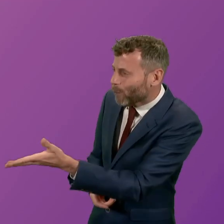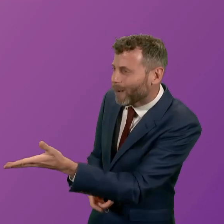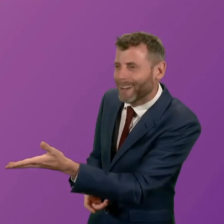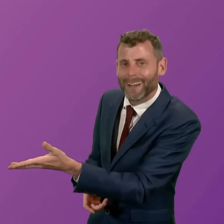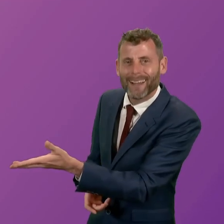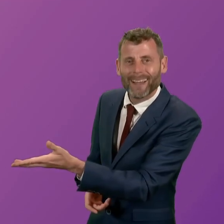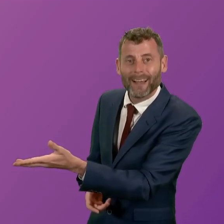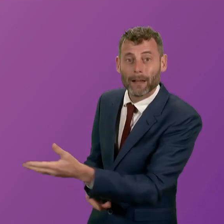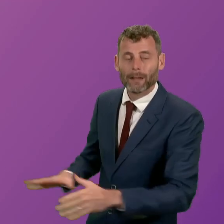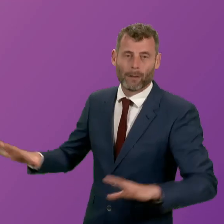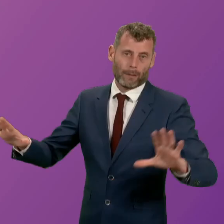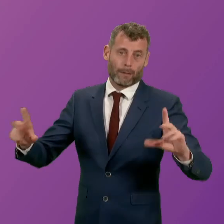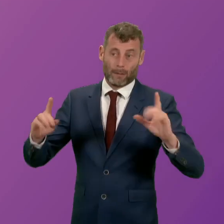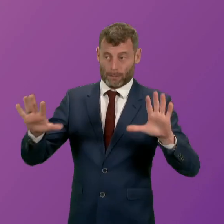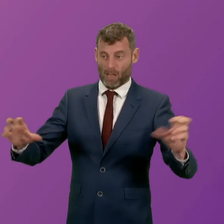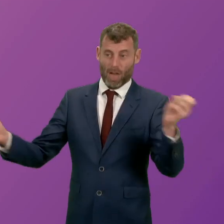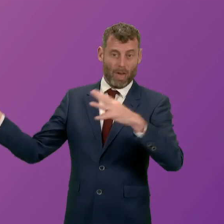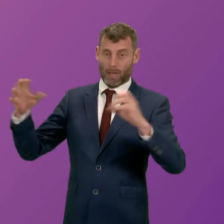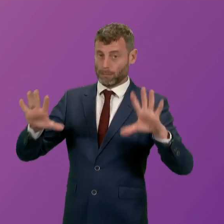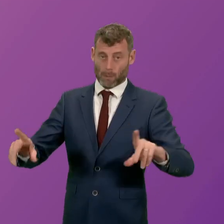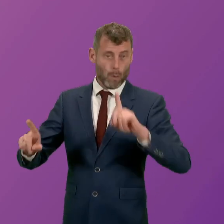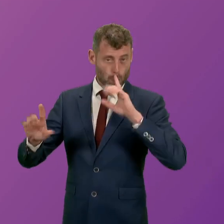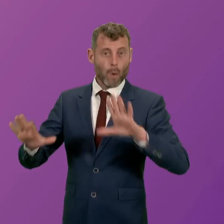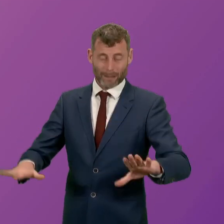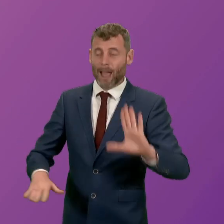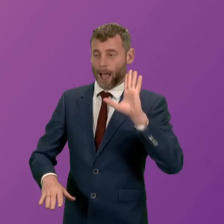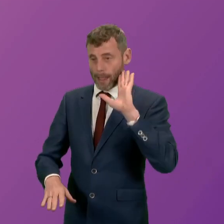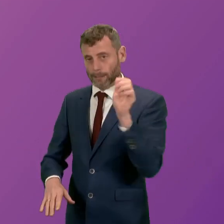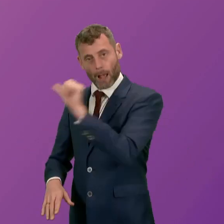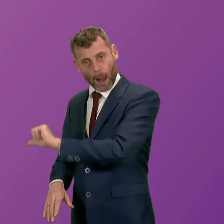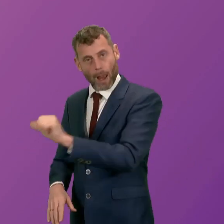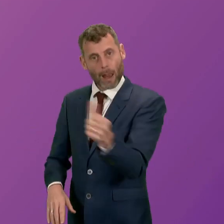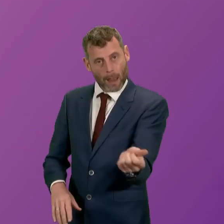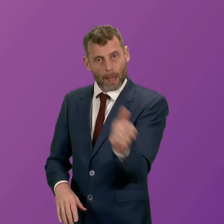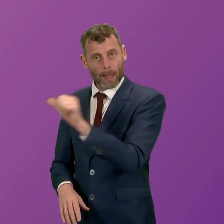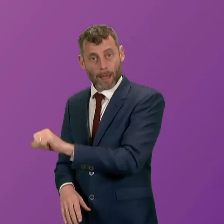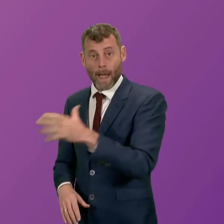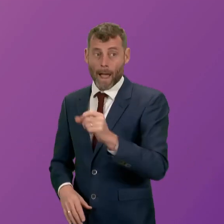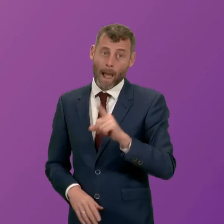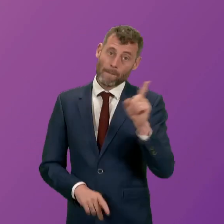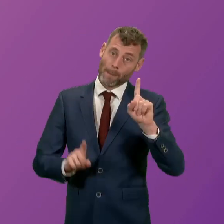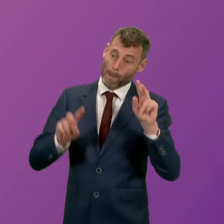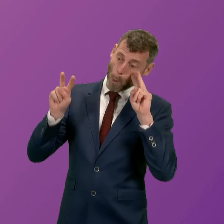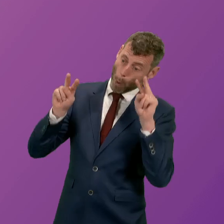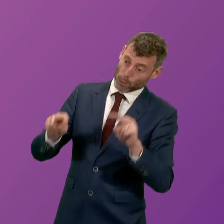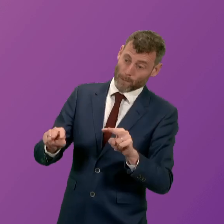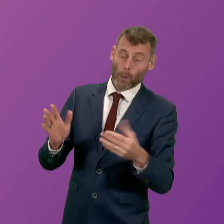Let us hear one another. We have observers in the gallery and people tuning in online.